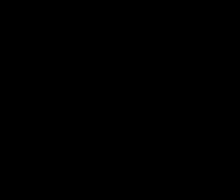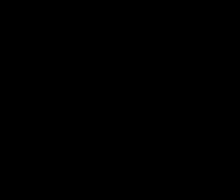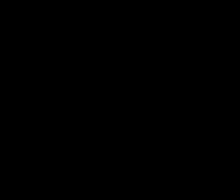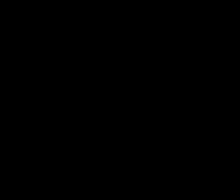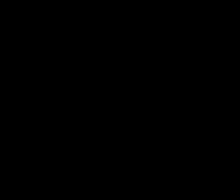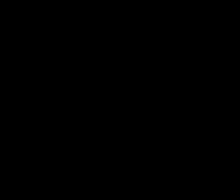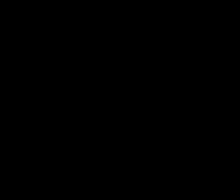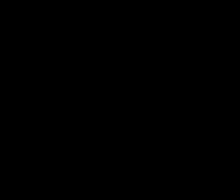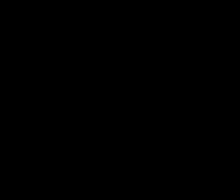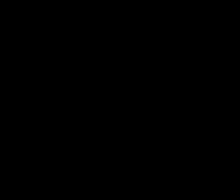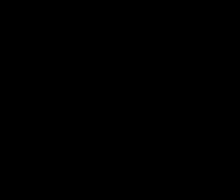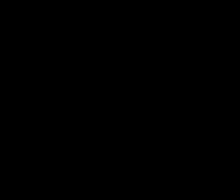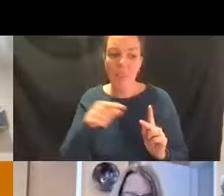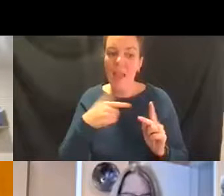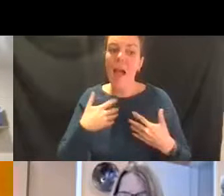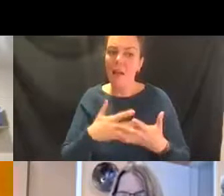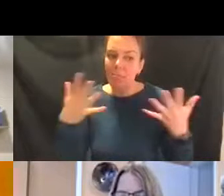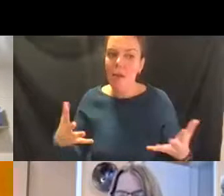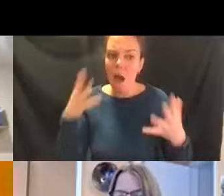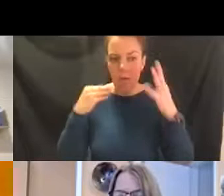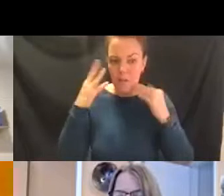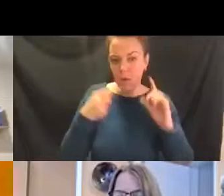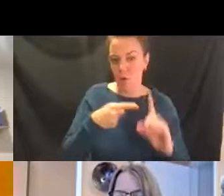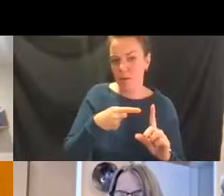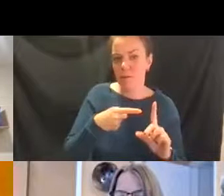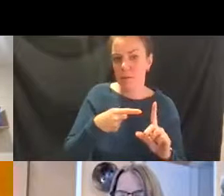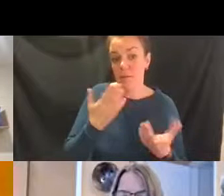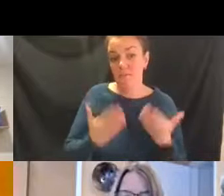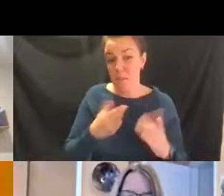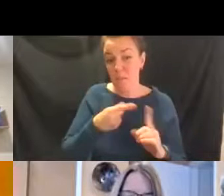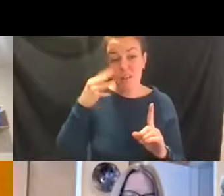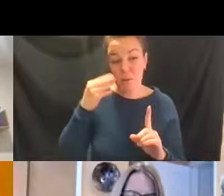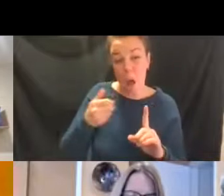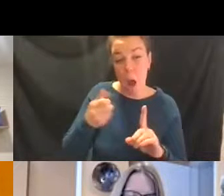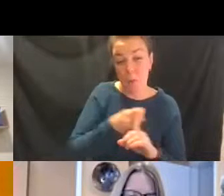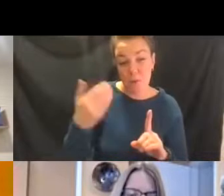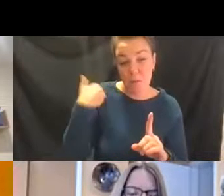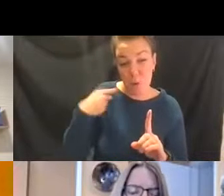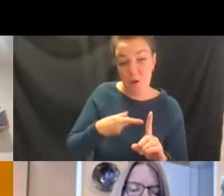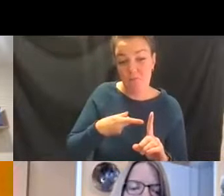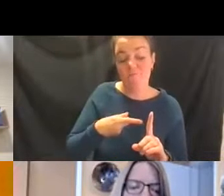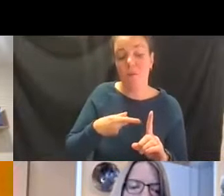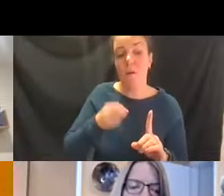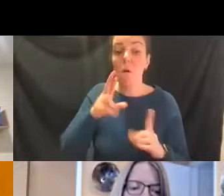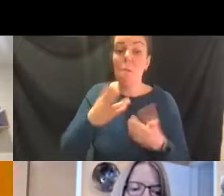and they have a lot of lived experience. and it may be abuse but it may be a loss that they've